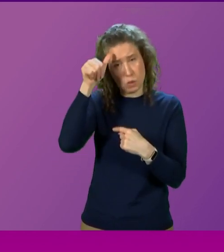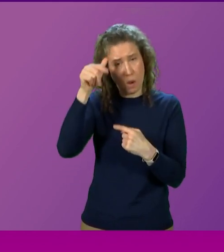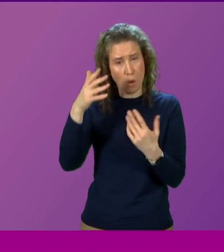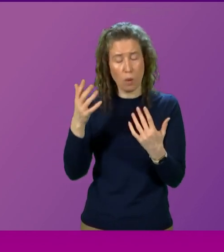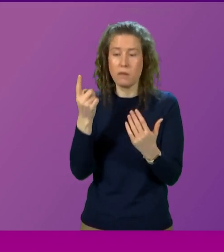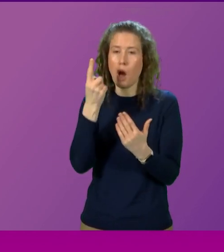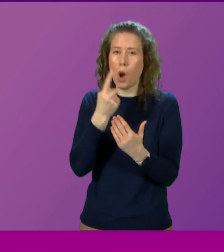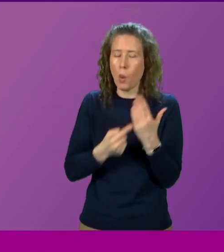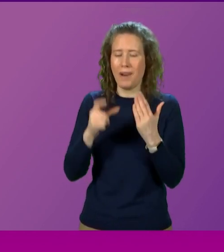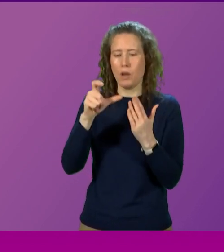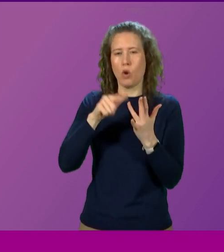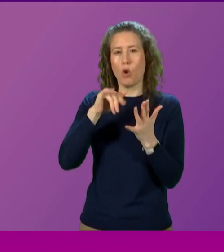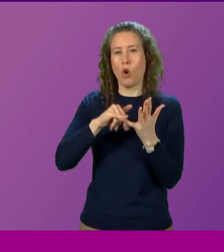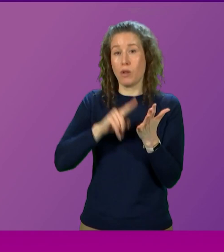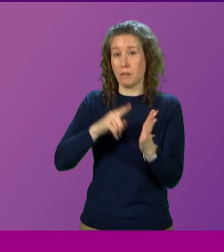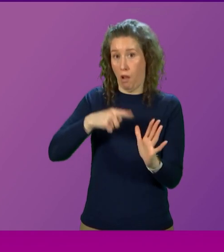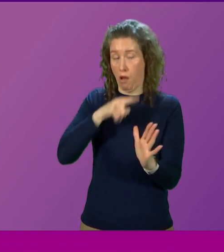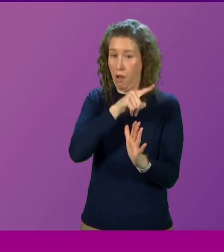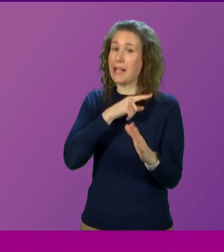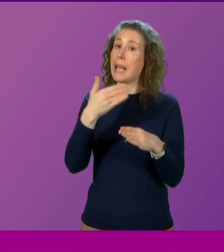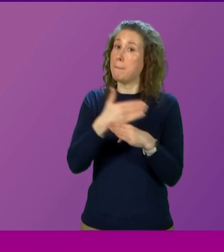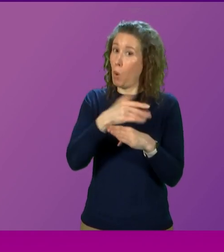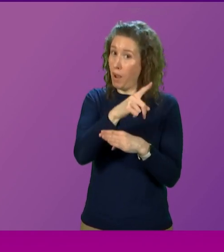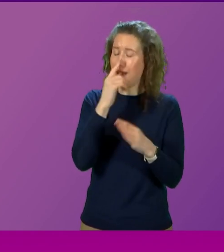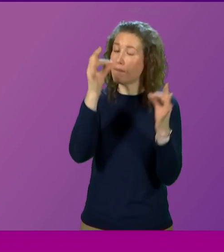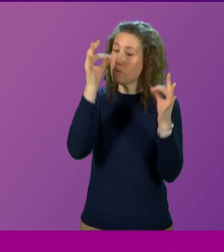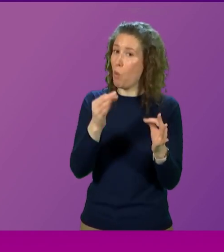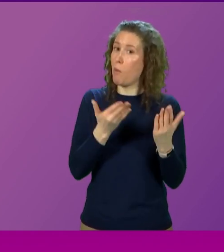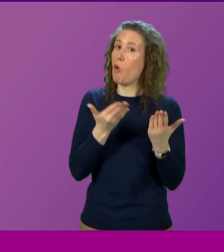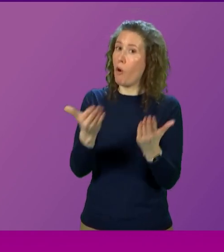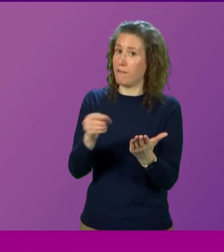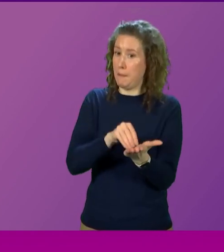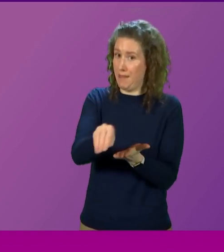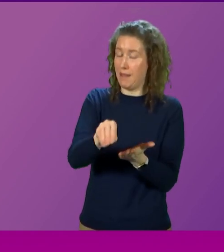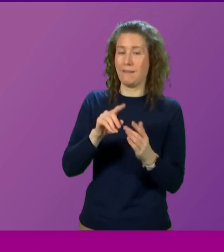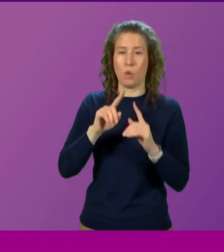of Scottish Local Authorities, as the employer, can make a formal pay offer to the teacher unions through the SNCT.